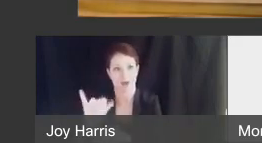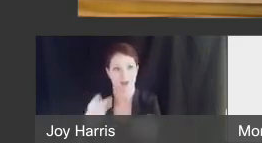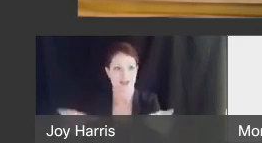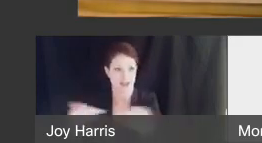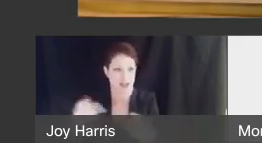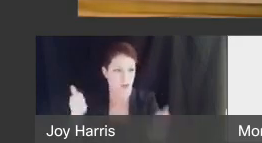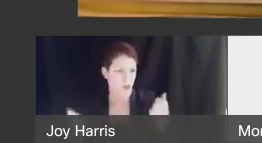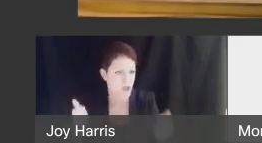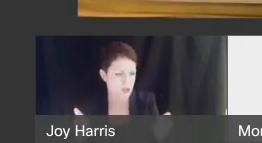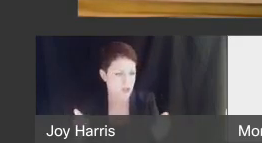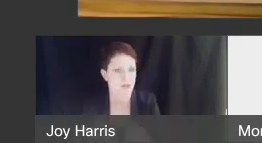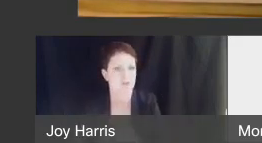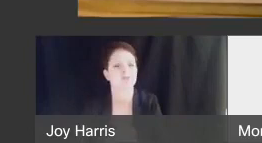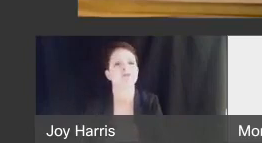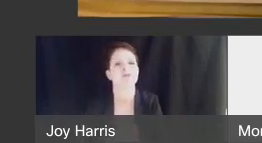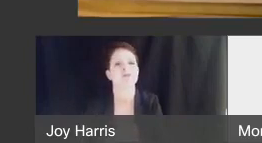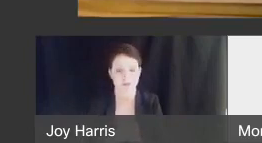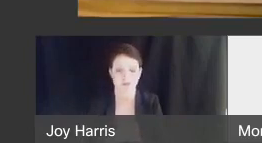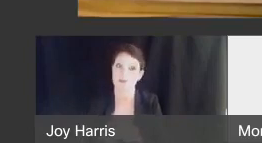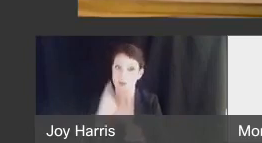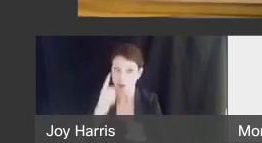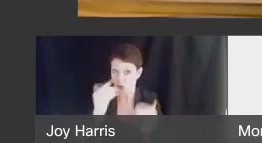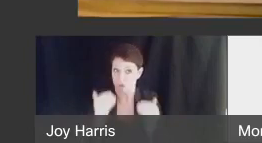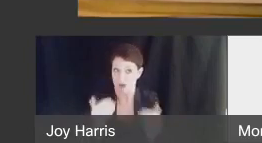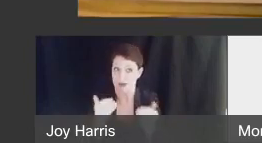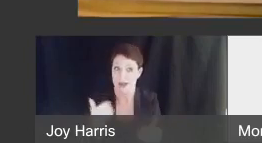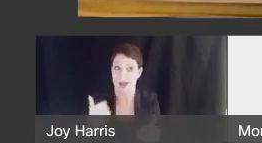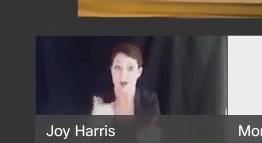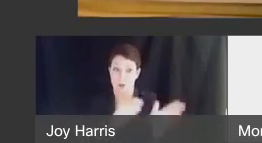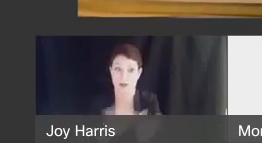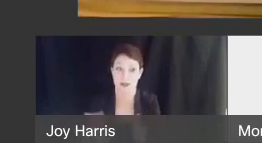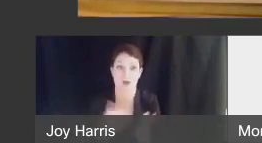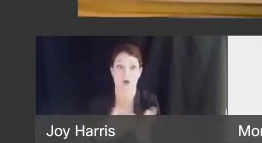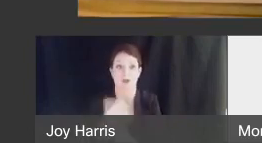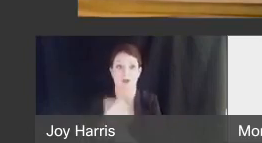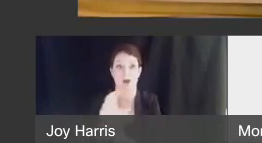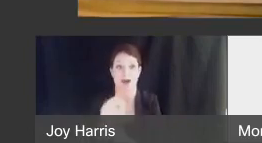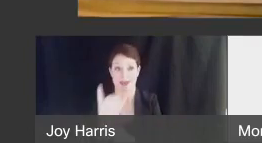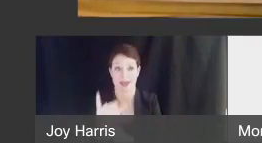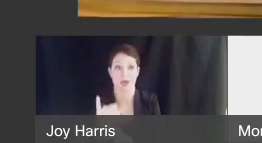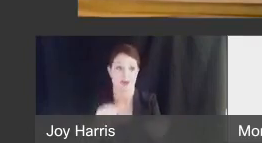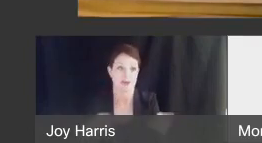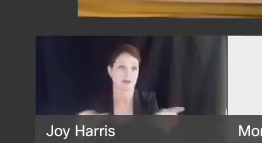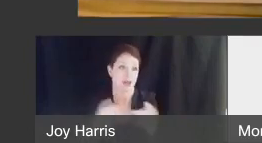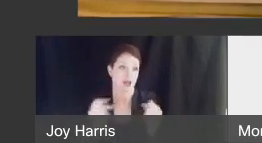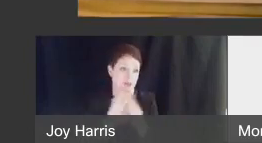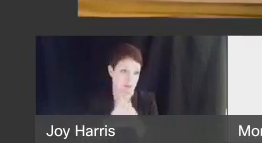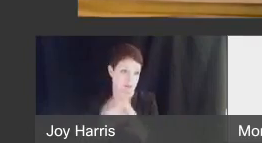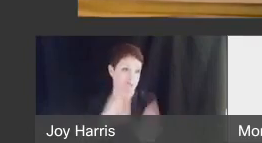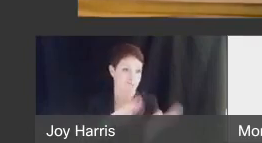[Commissioner Arkoosh] Well, at this point, we're planning to have them go through a County site because the handling